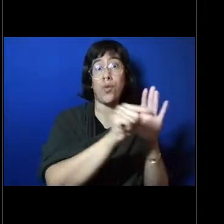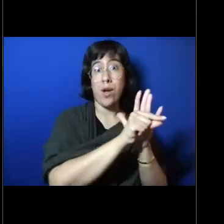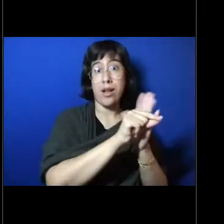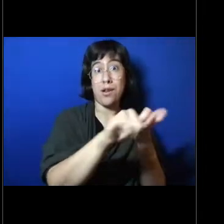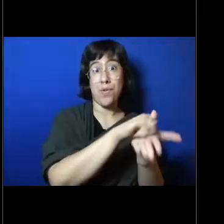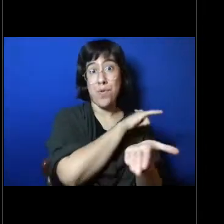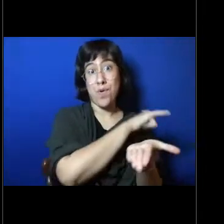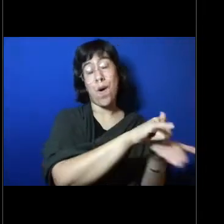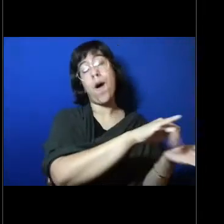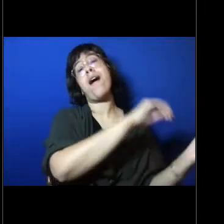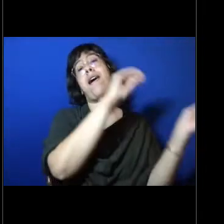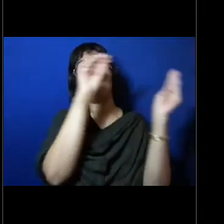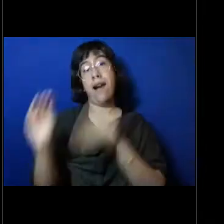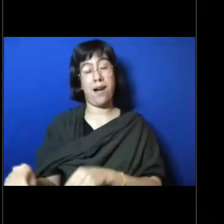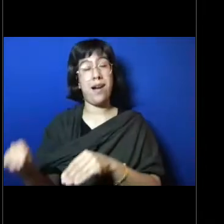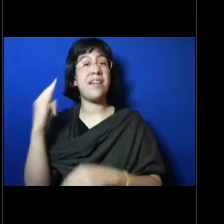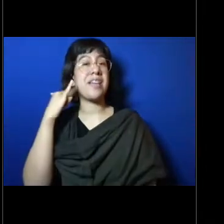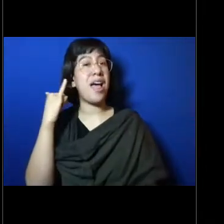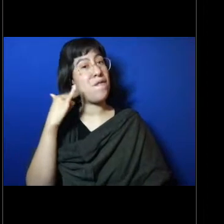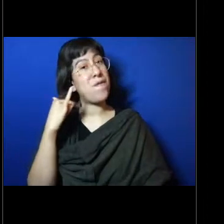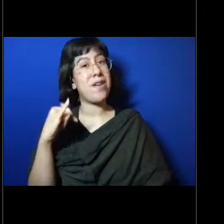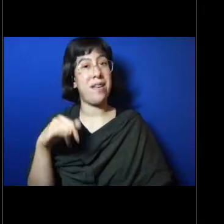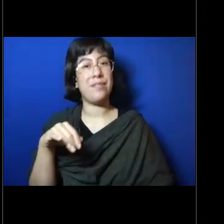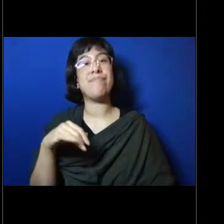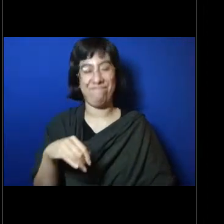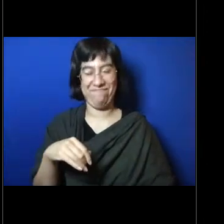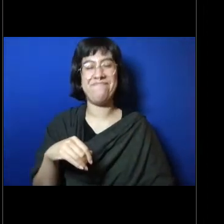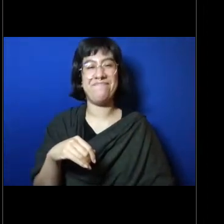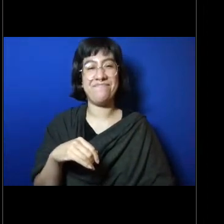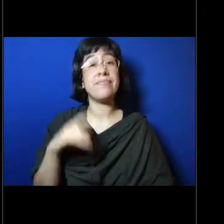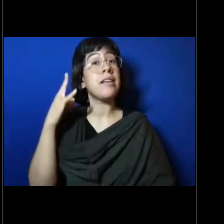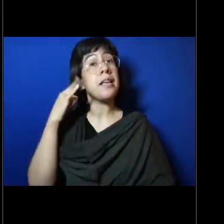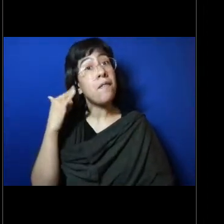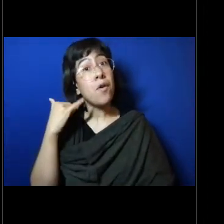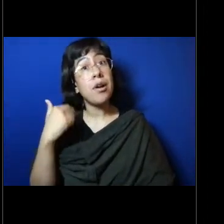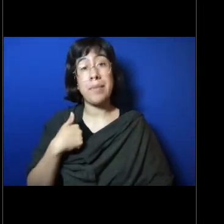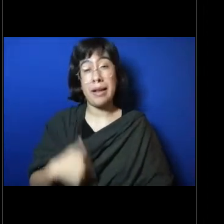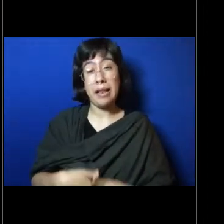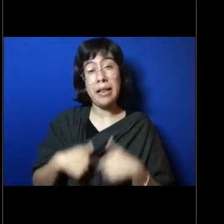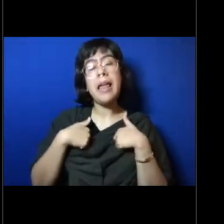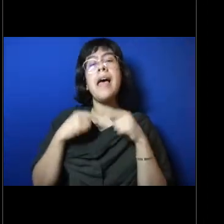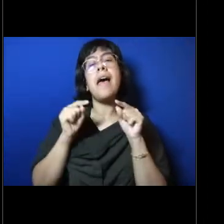to a marine biologist in California. Now in California, I lived a bit further from the ocean